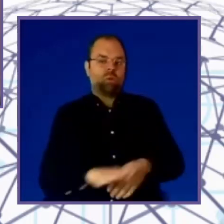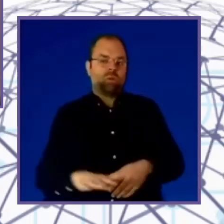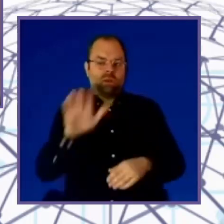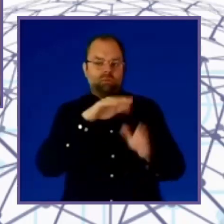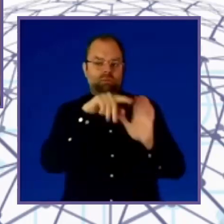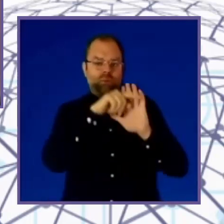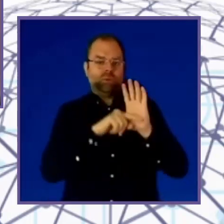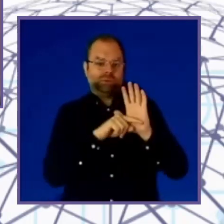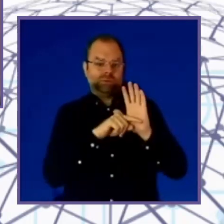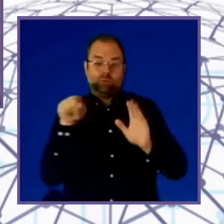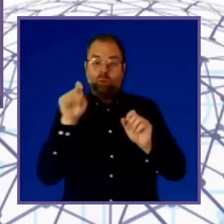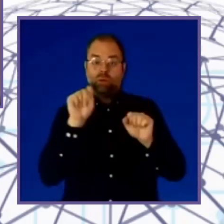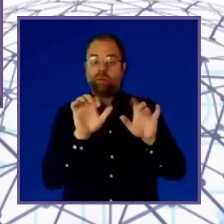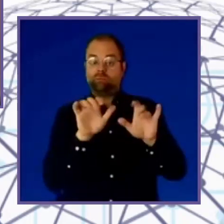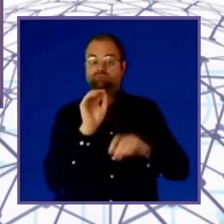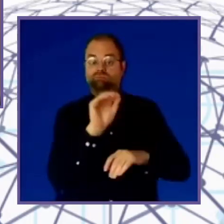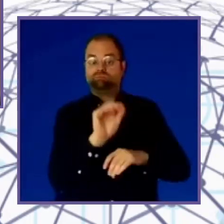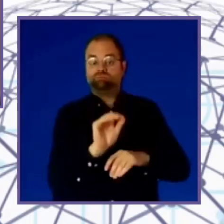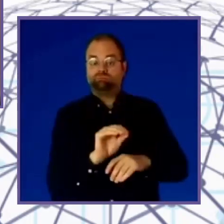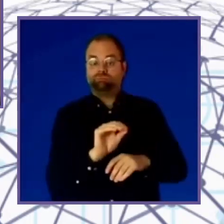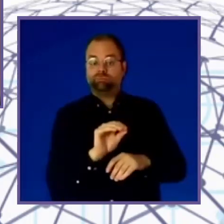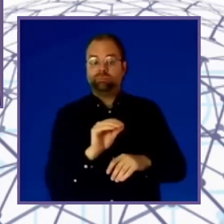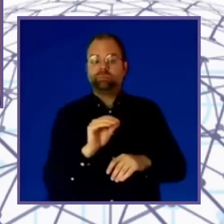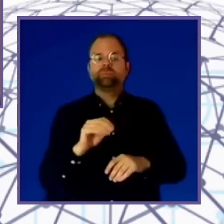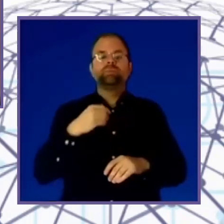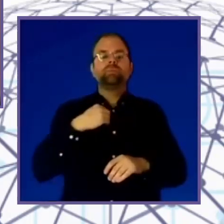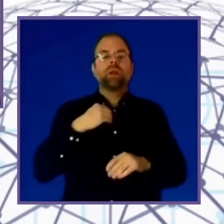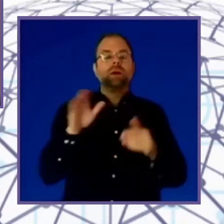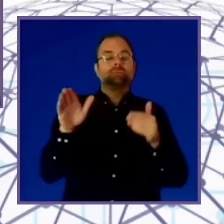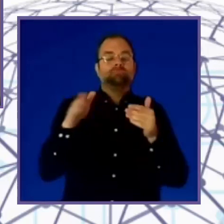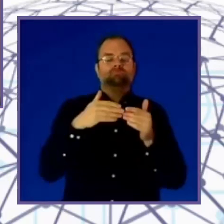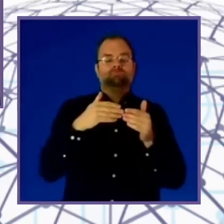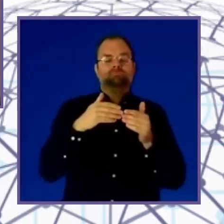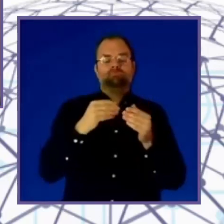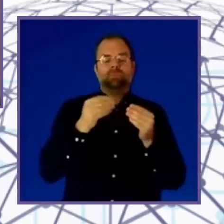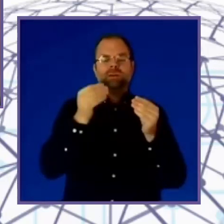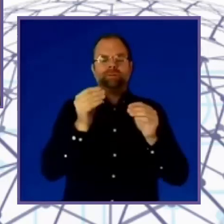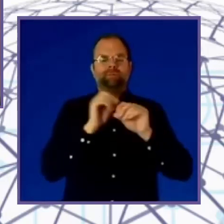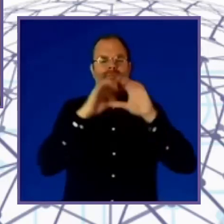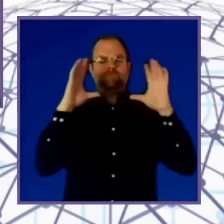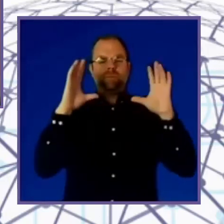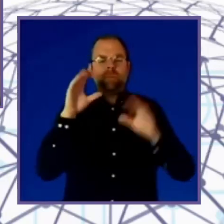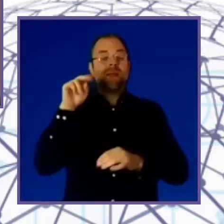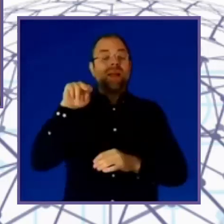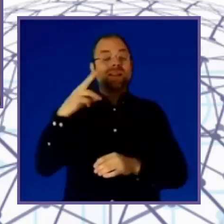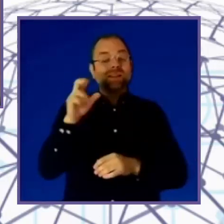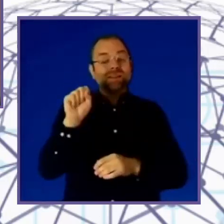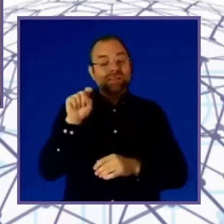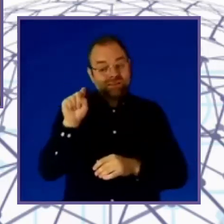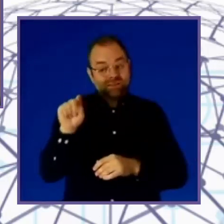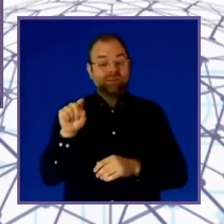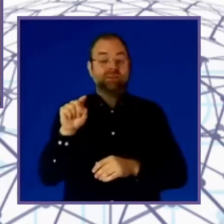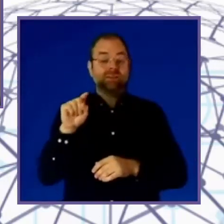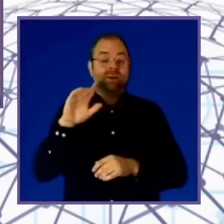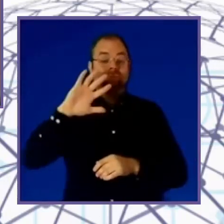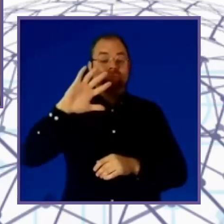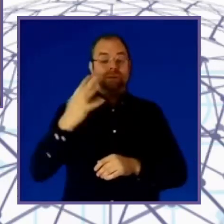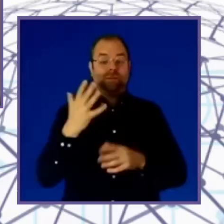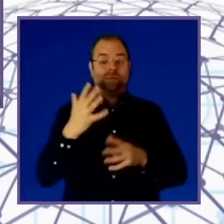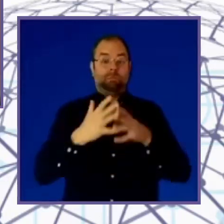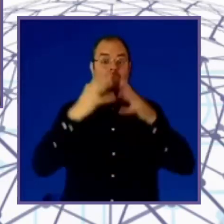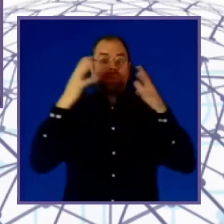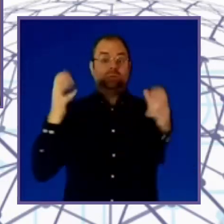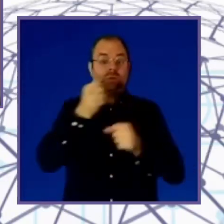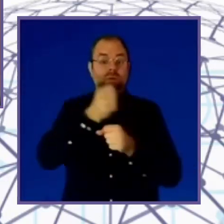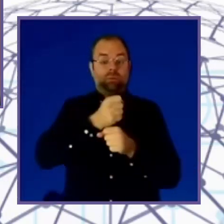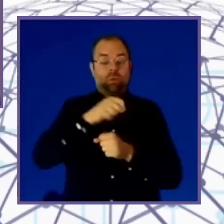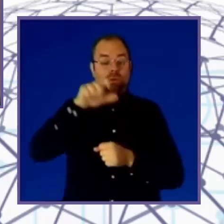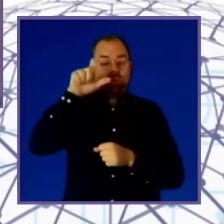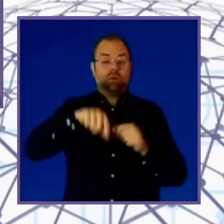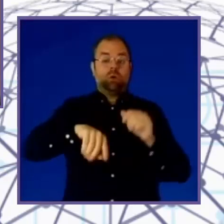But the truth is they pale in comparison with disabled people. London has over 1.2 million and